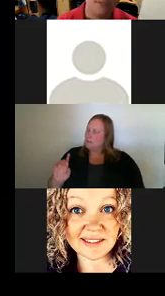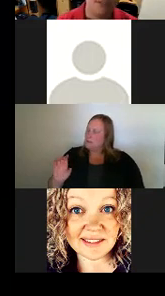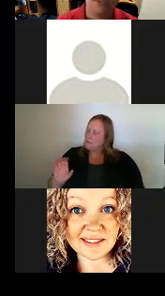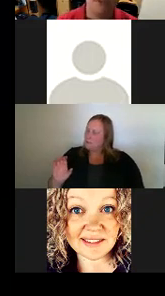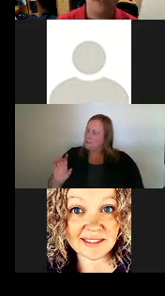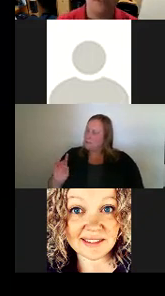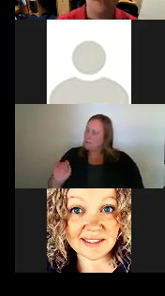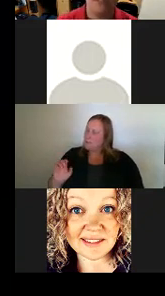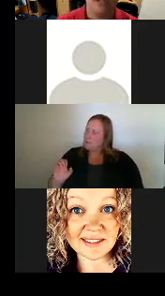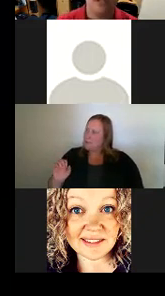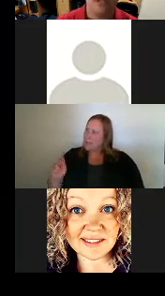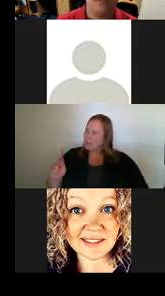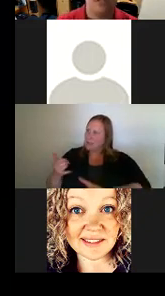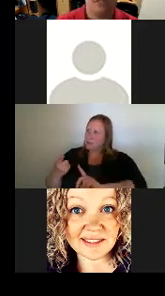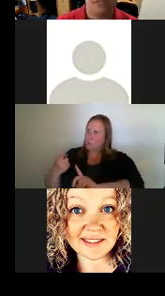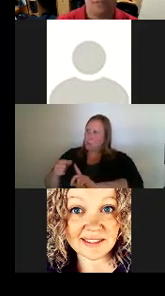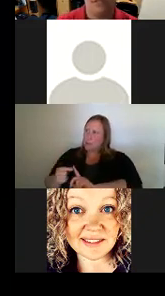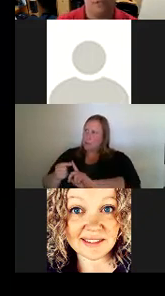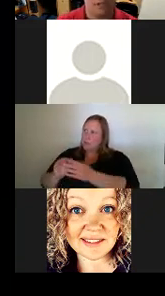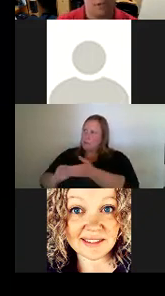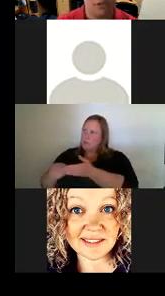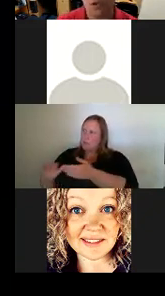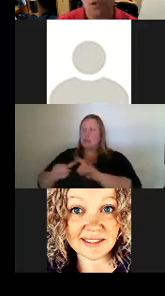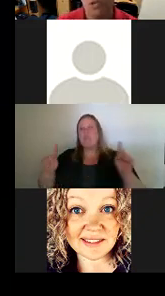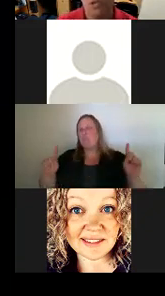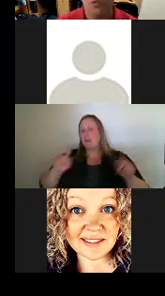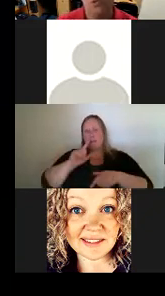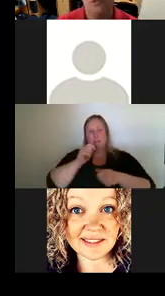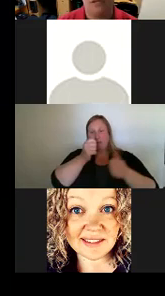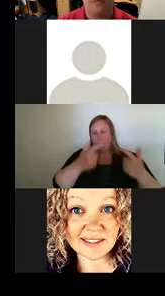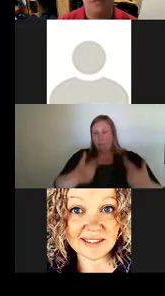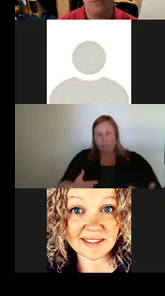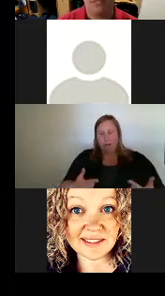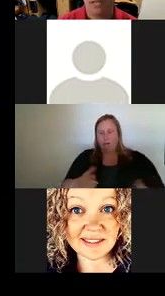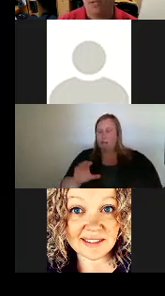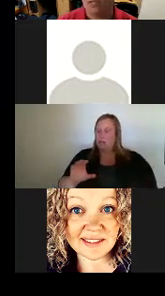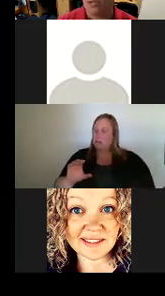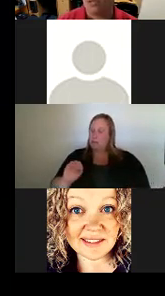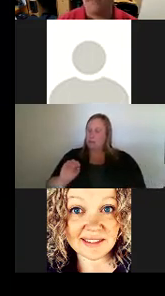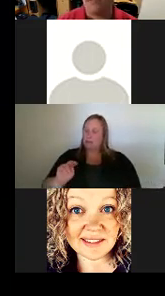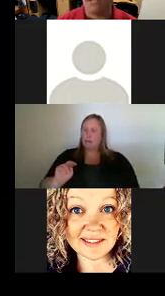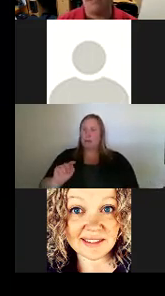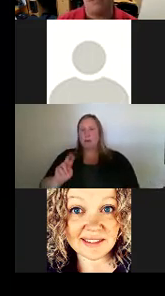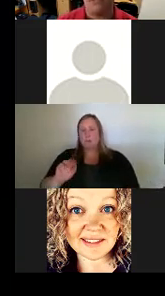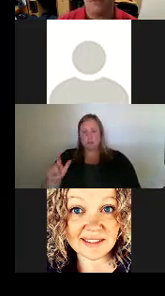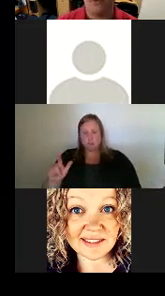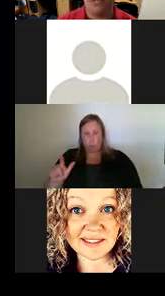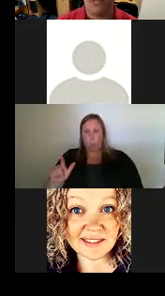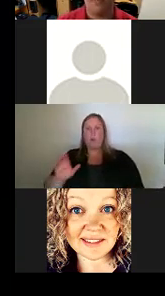IT DOESN'T TURN OFF THE SPEECH BUT TEMPORARILY STOPS IT